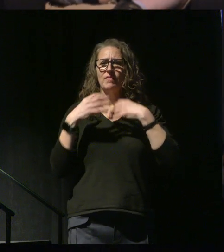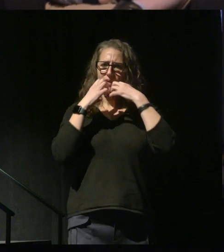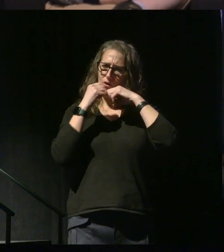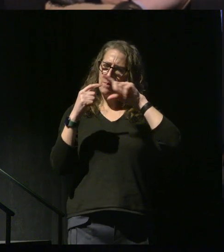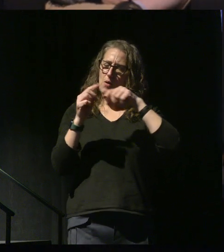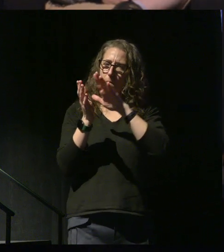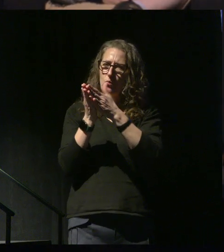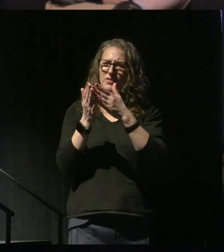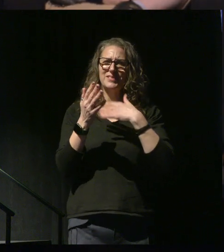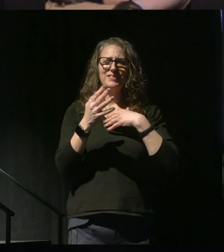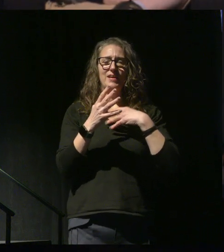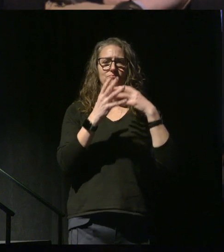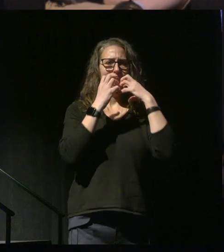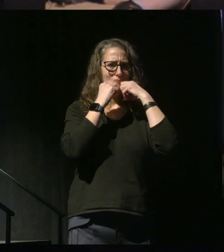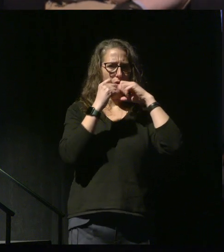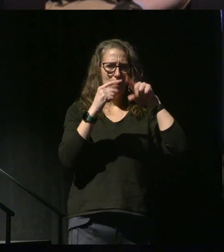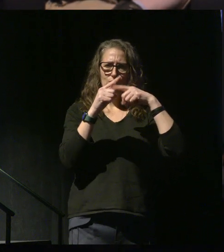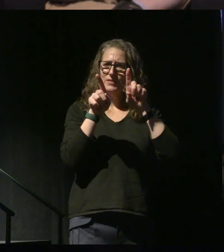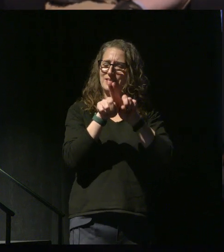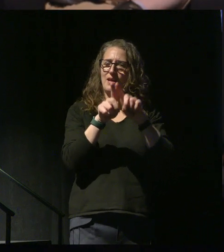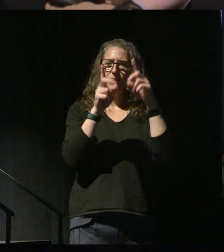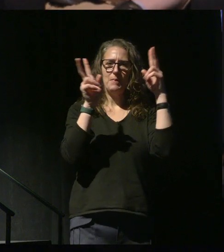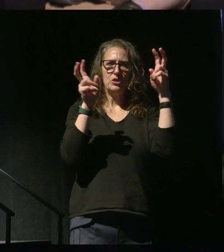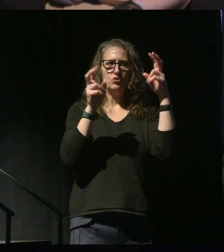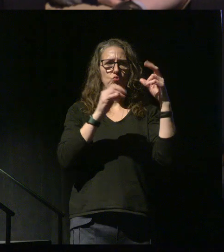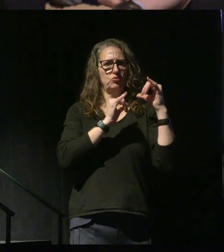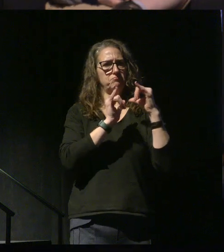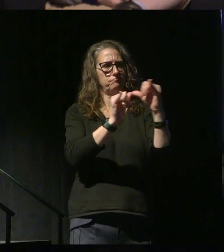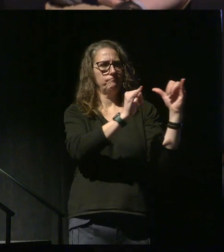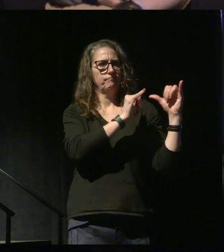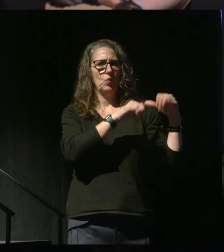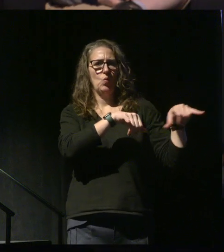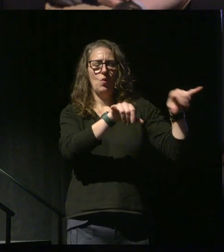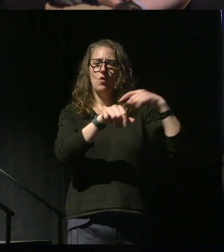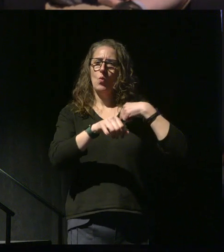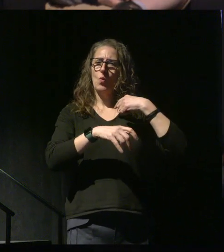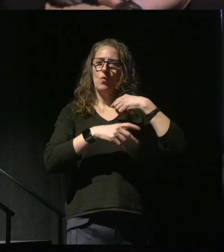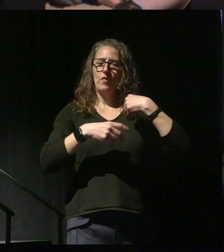that we care about and, you know so my process